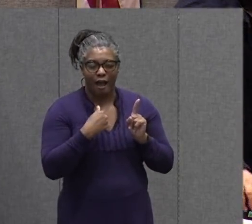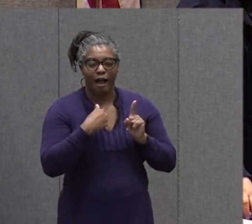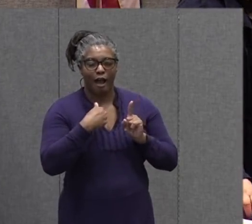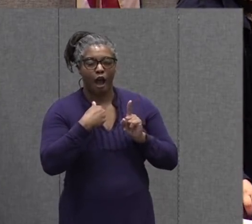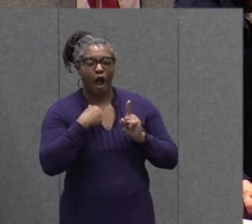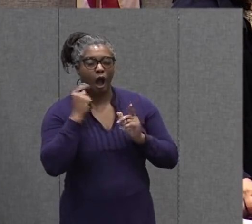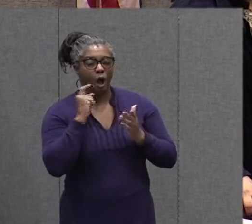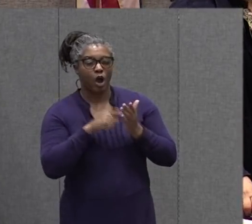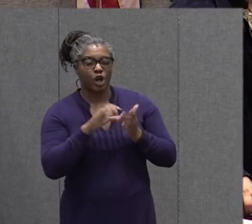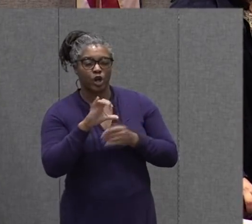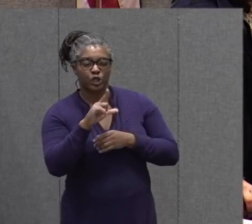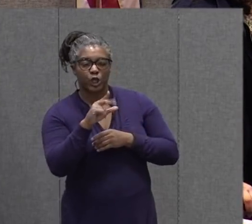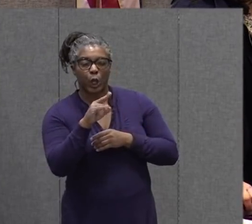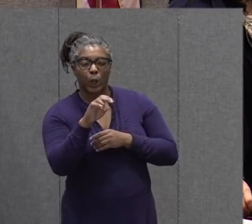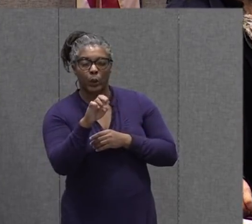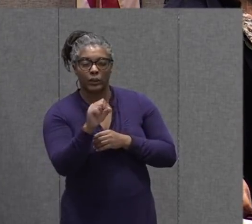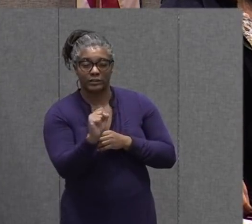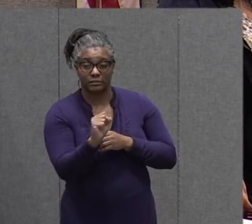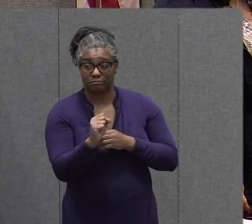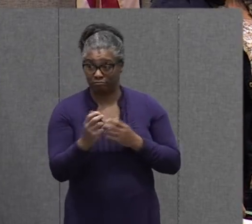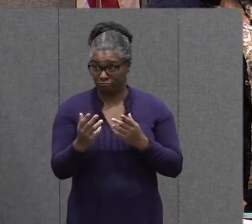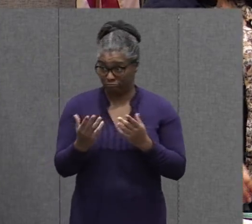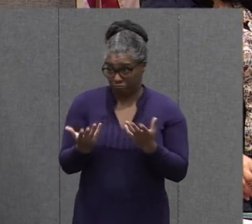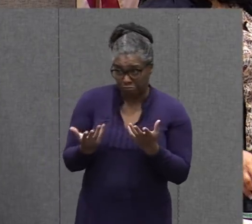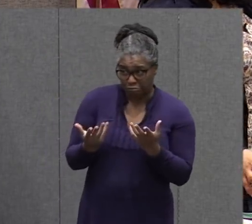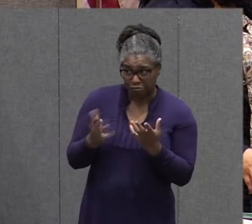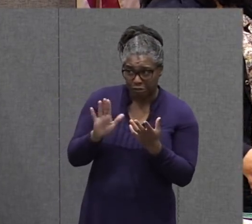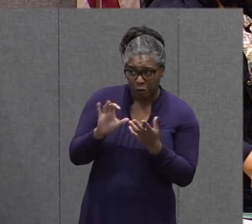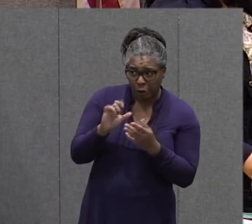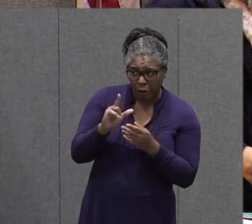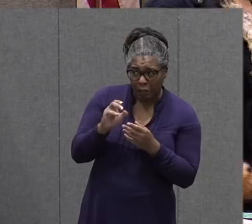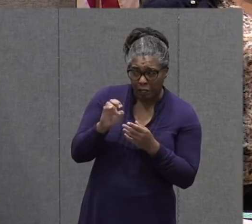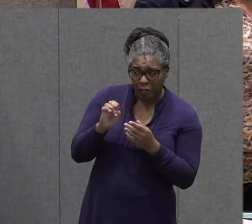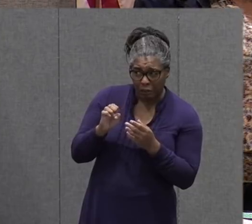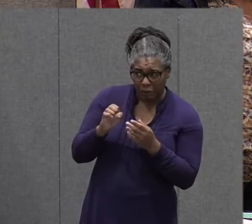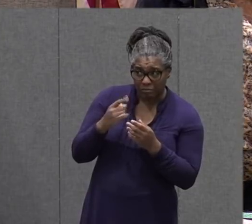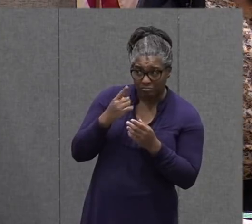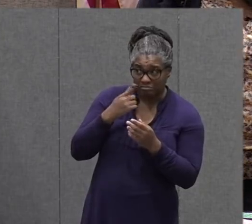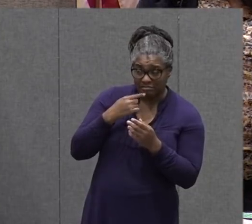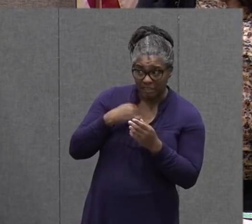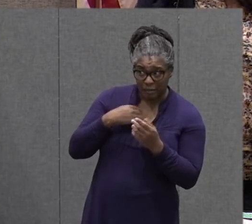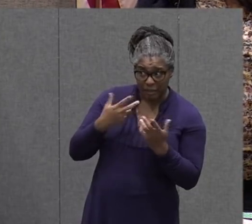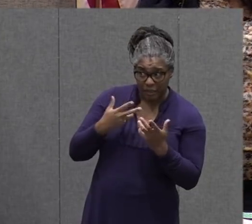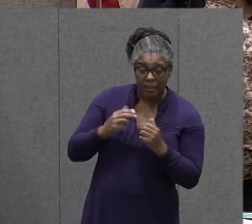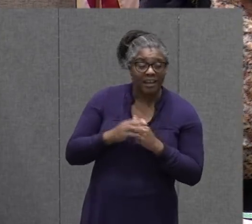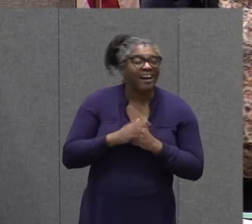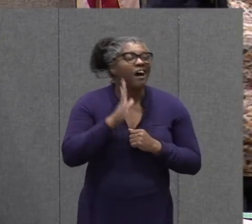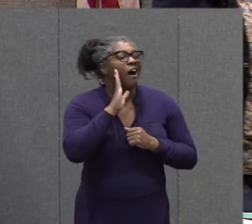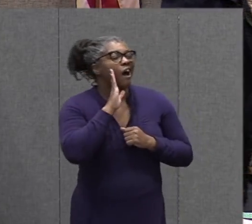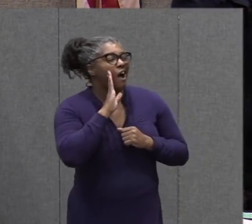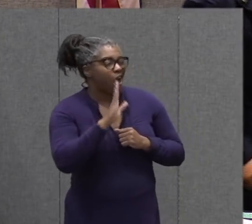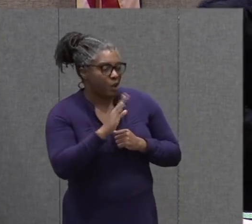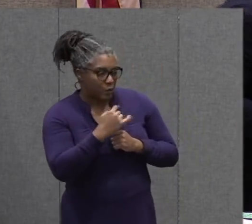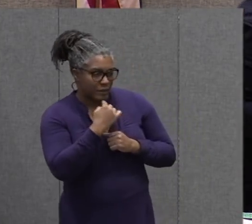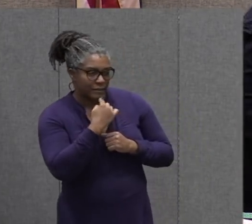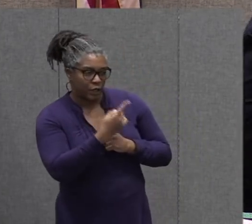[Miss Garcia] So would you like to share a clue? Or do you want me to give you what I think? [Miss Martindale] I'm gonna share my clue because, I see the two L's.